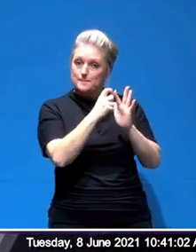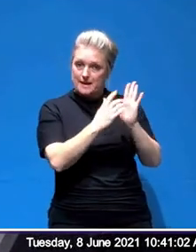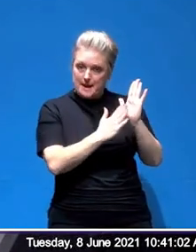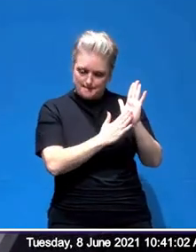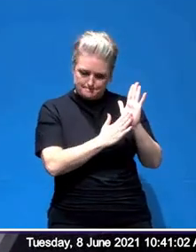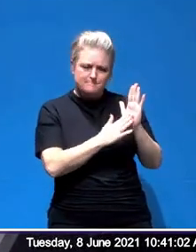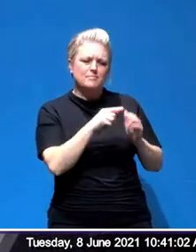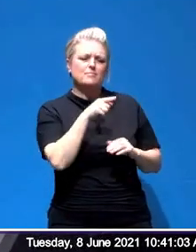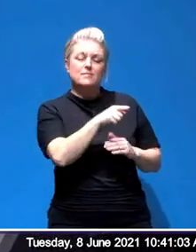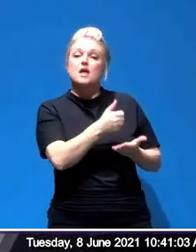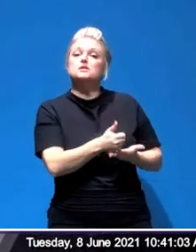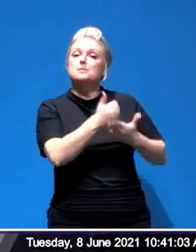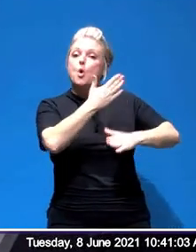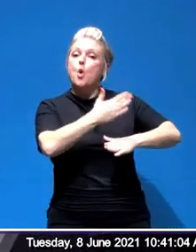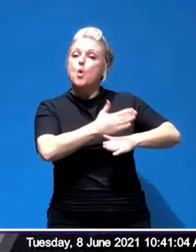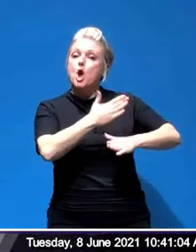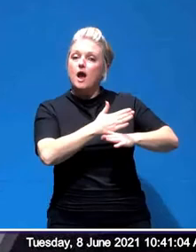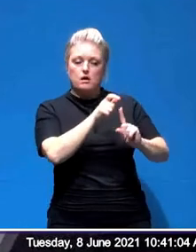worker who I will call ABM.